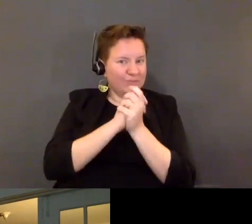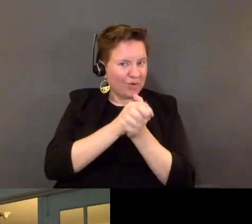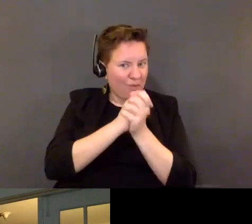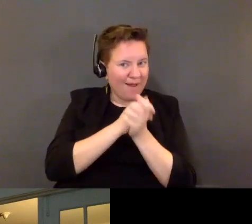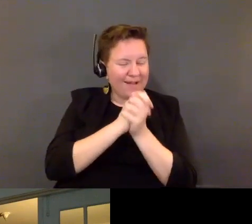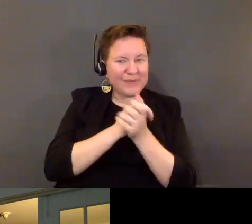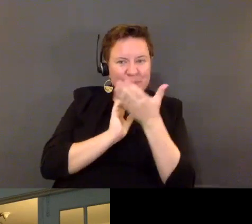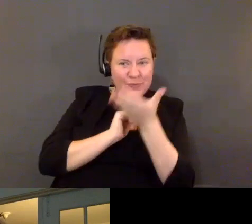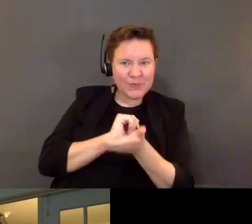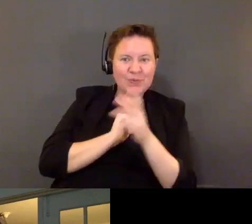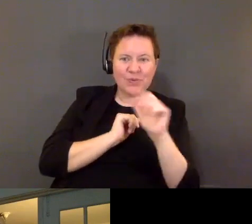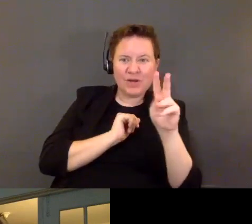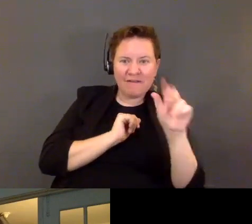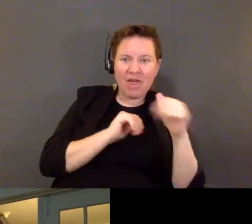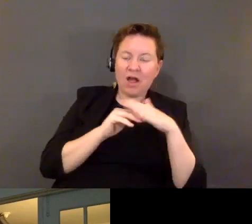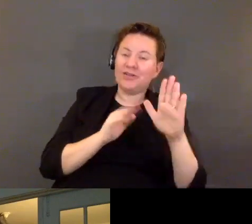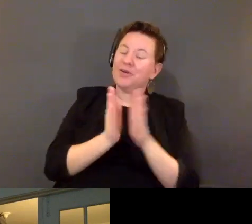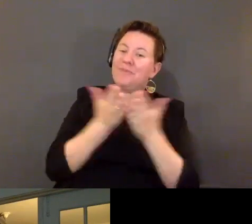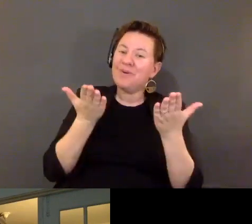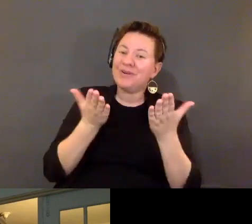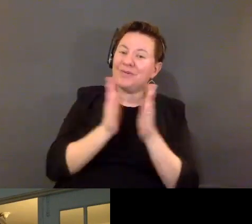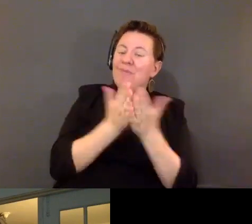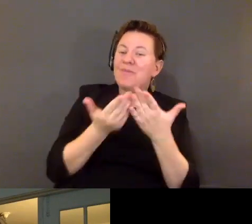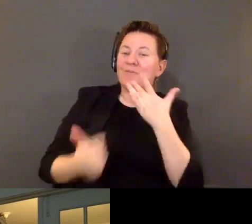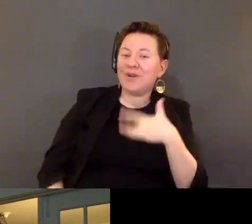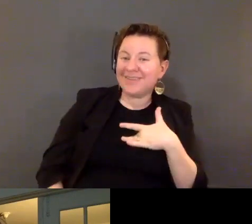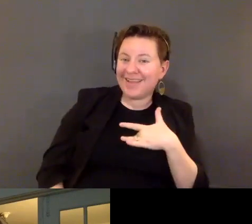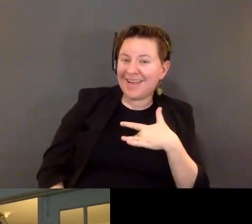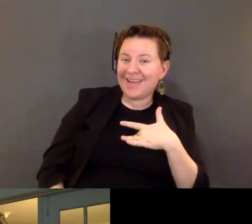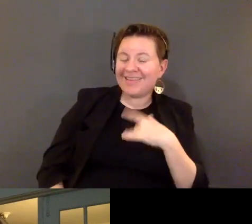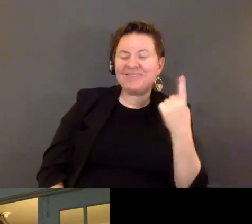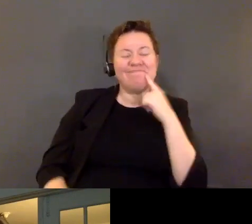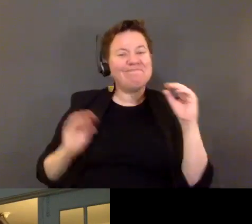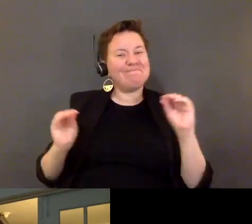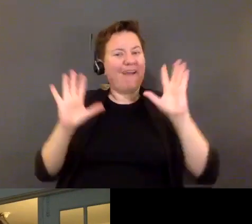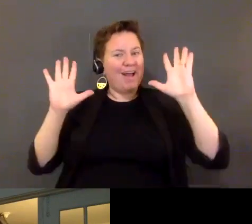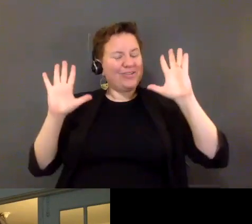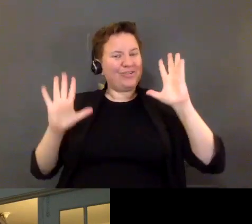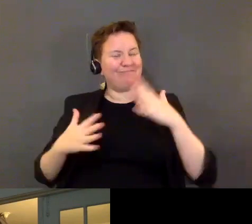on your book's birthday um there's something really magical about a pub day